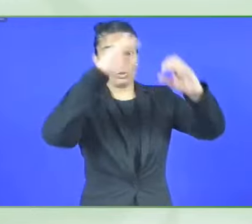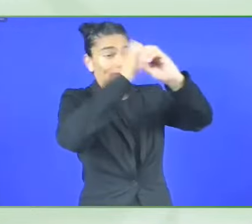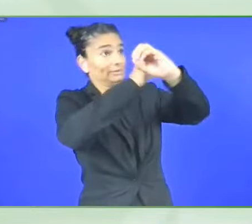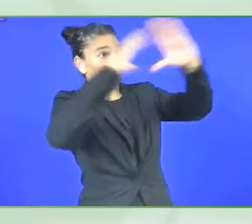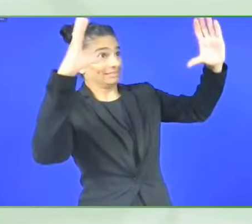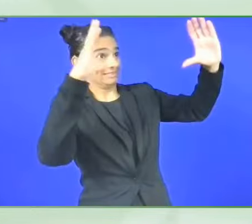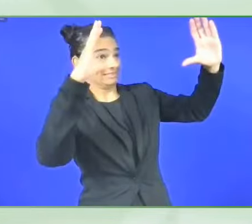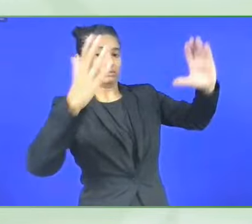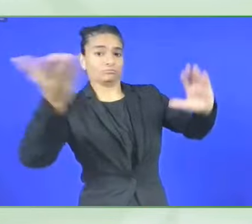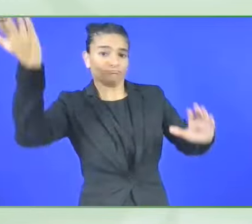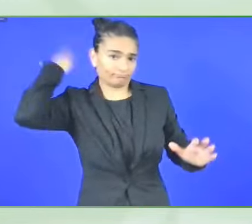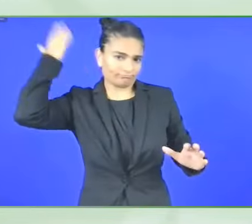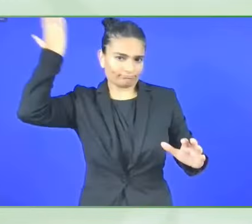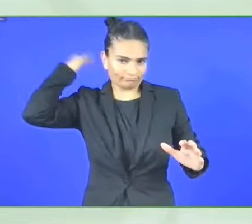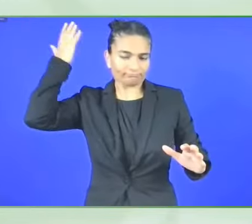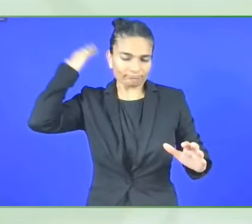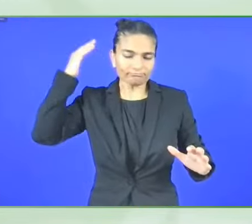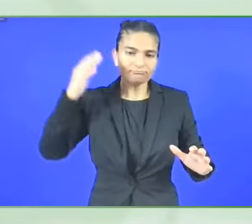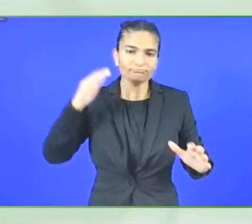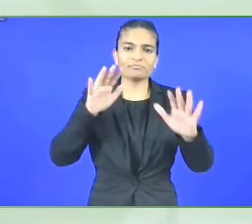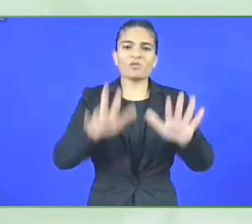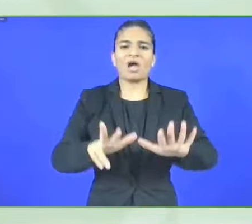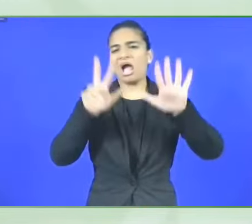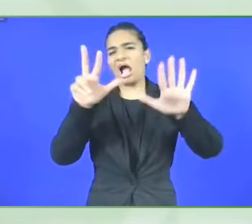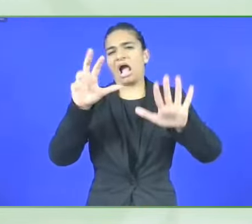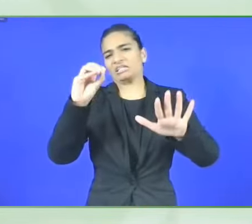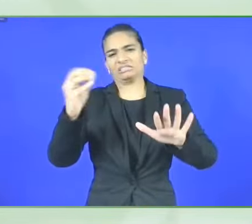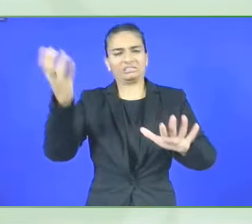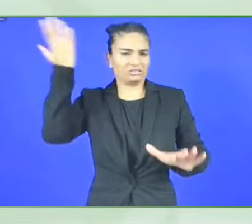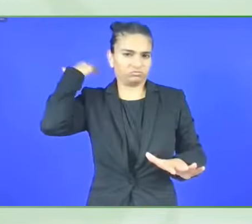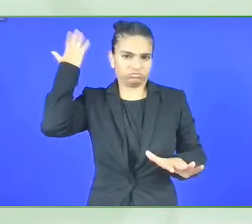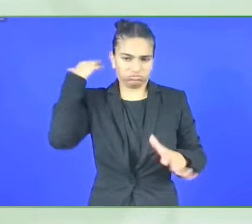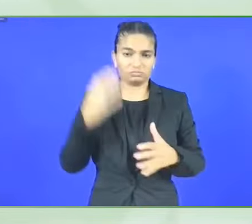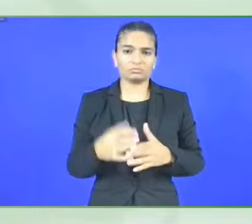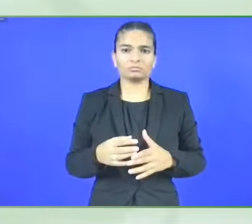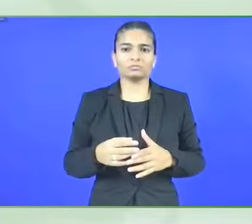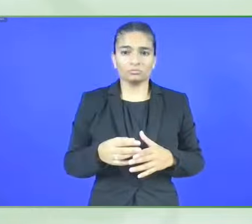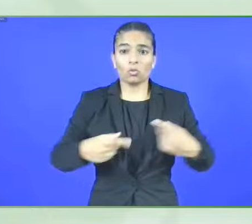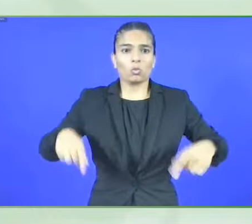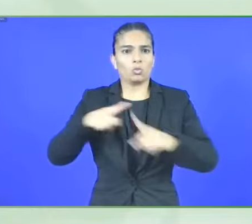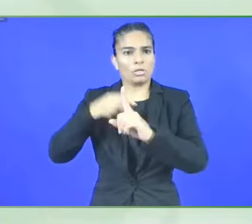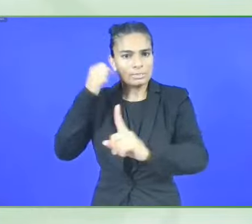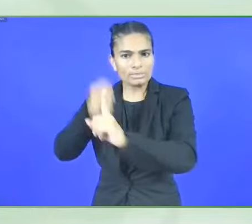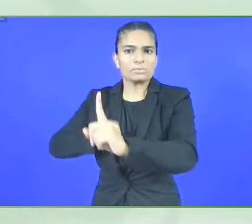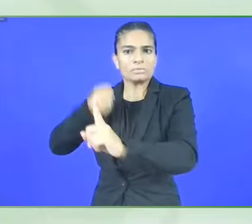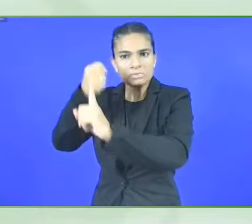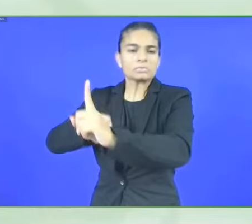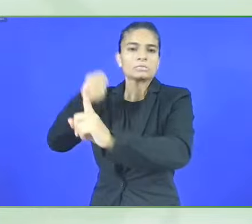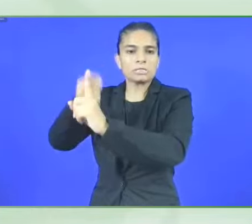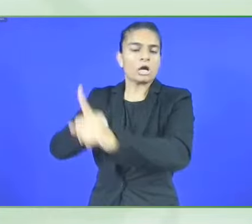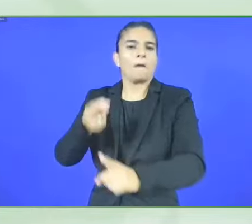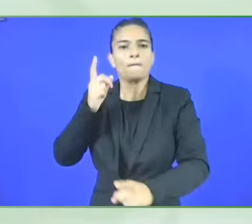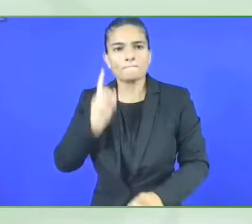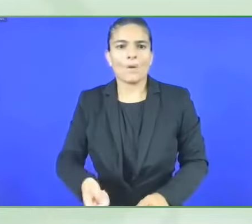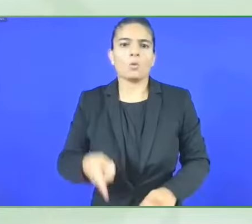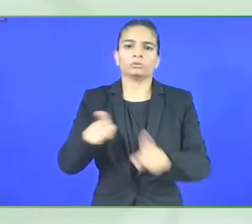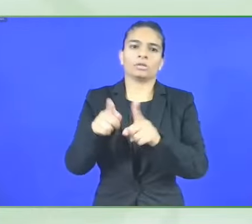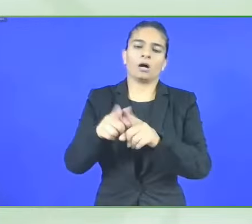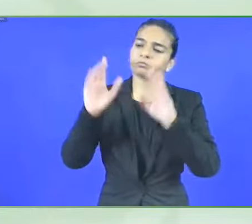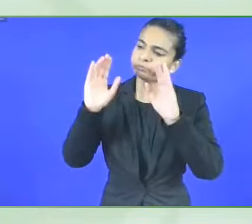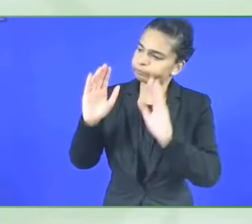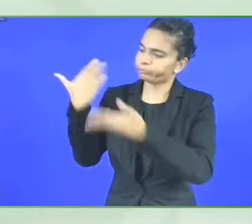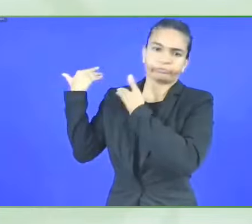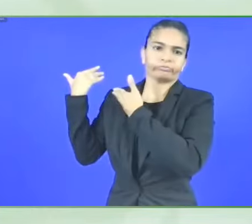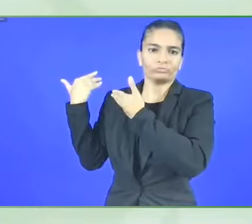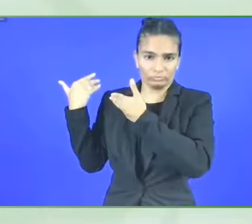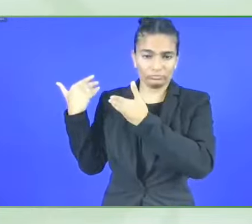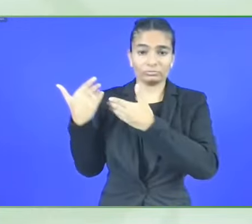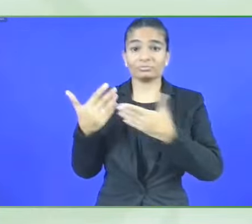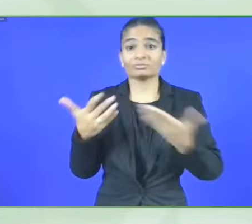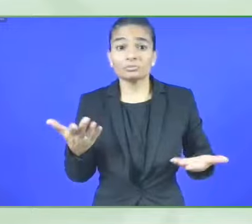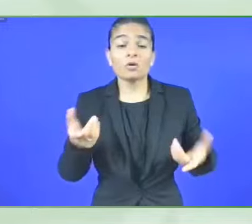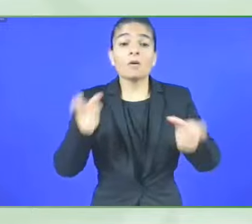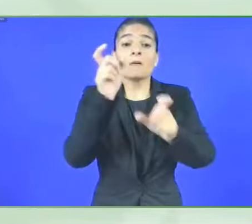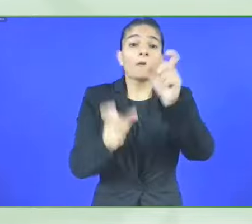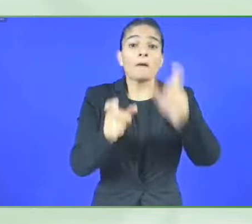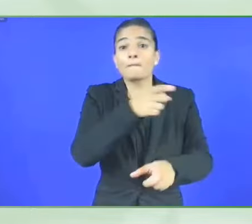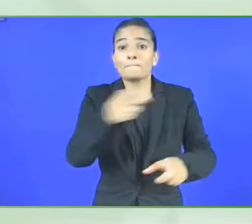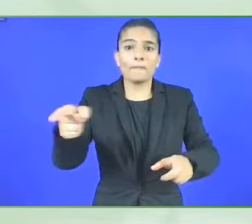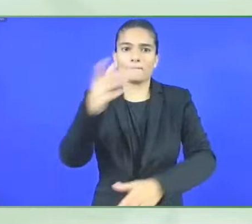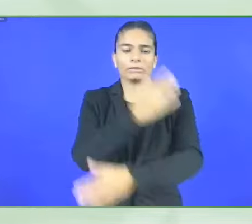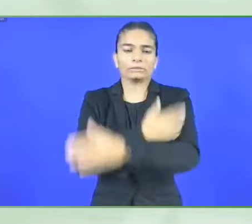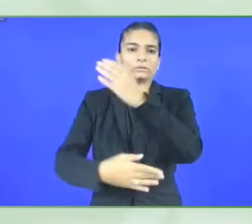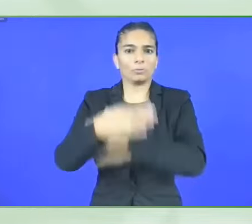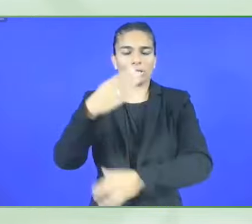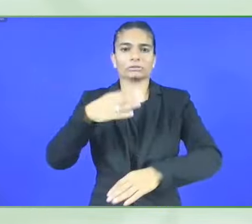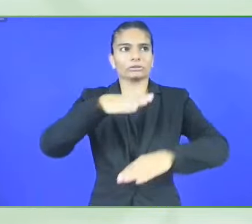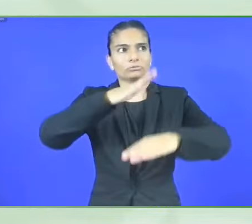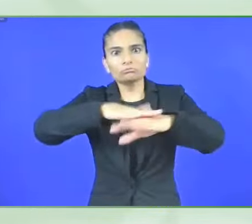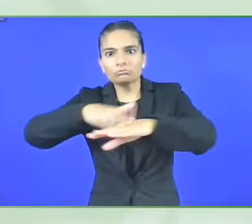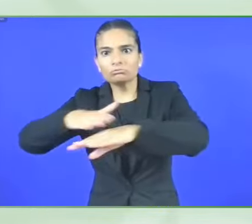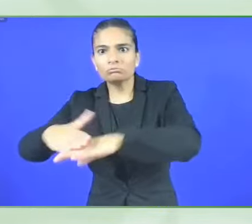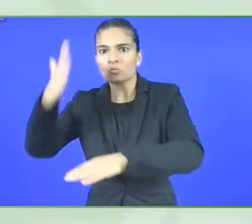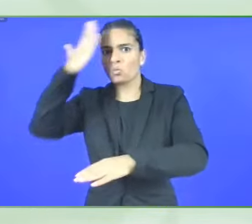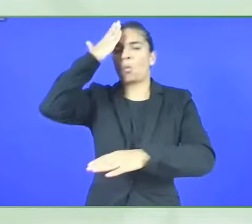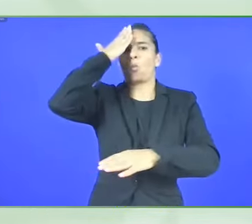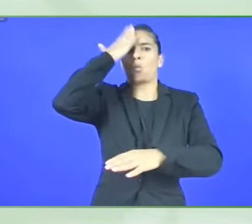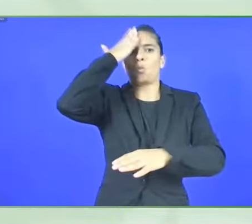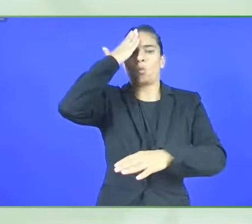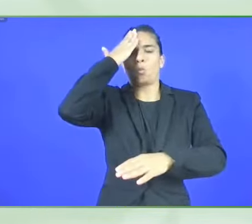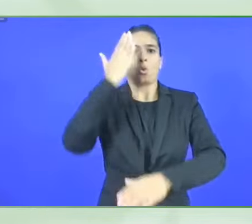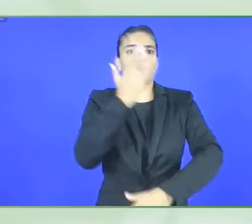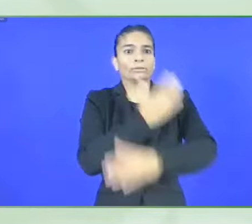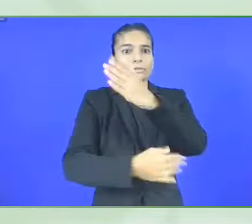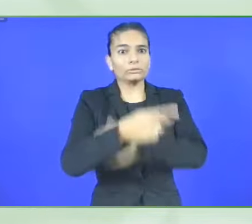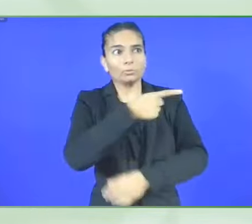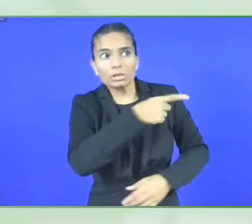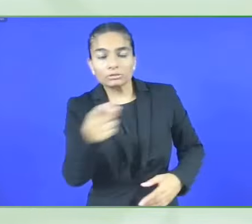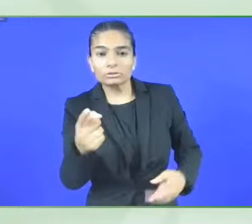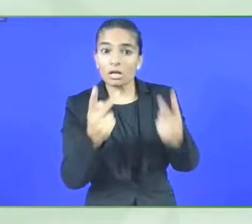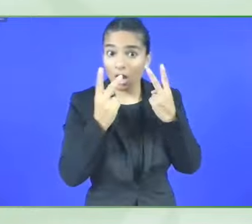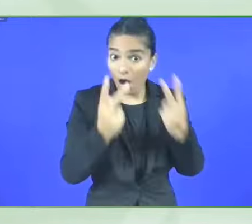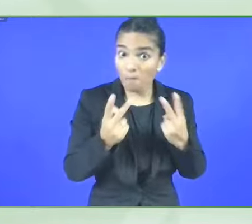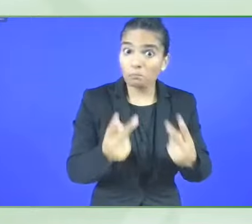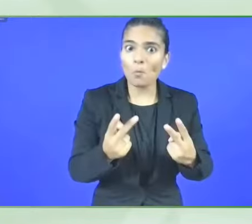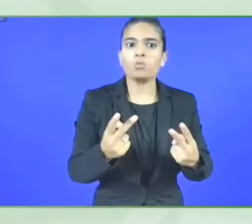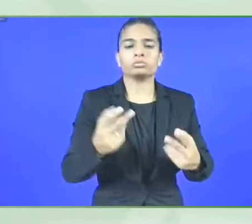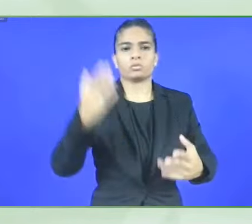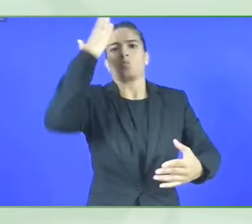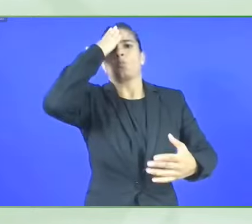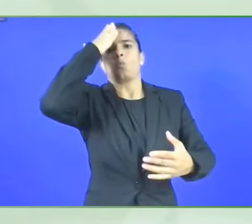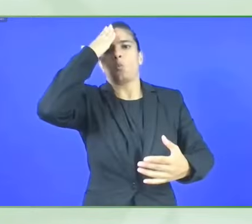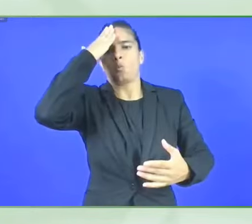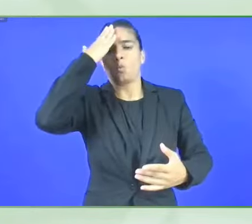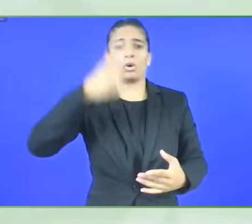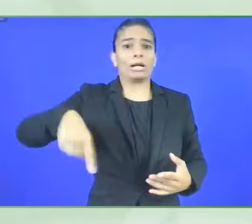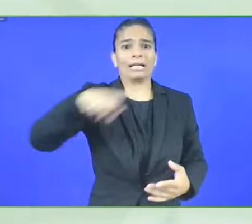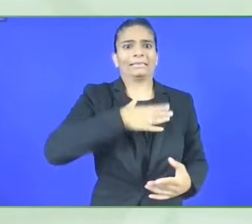also calls for a multidisciplinary and interdisciplinary approach to actually working with Universal